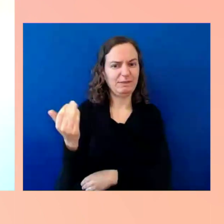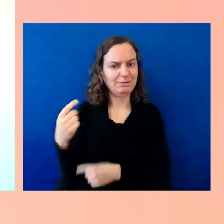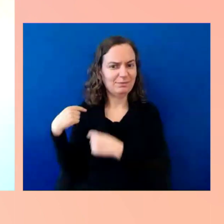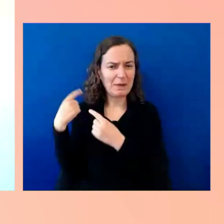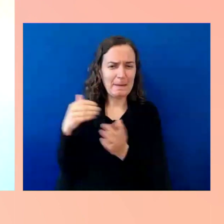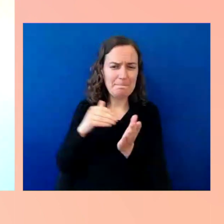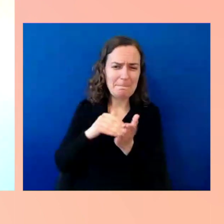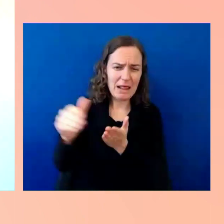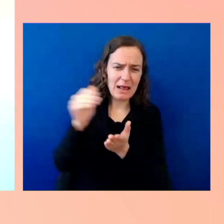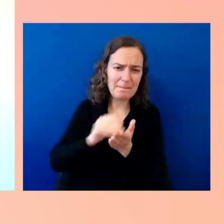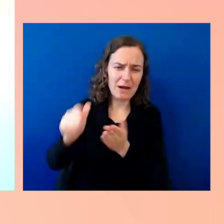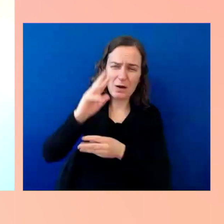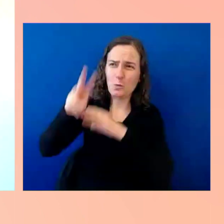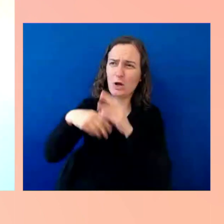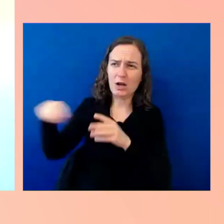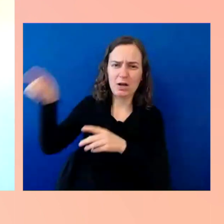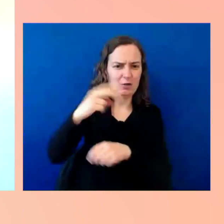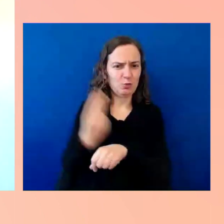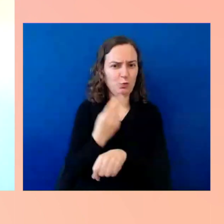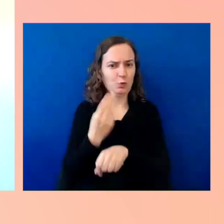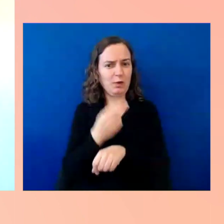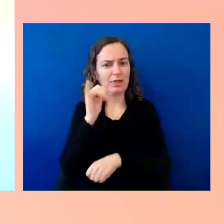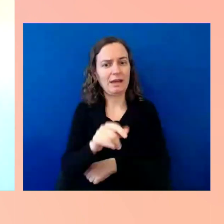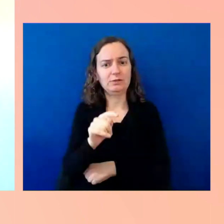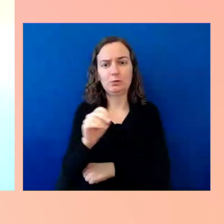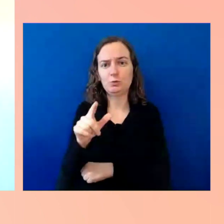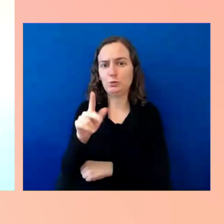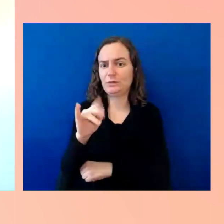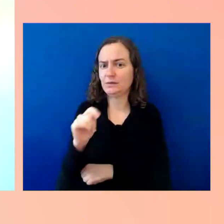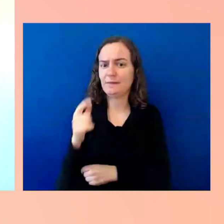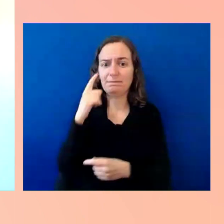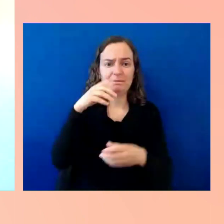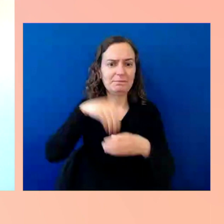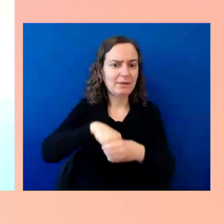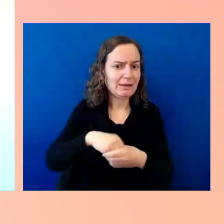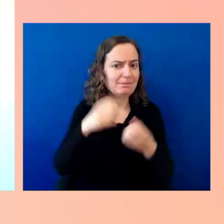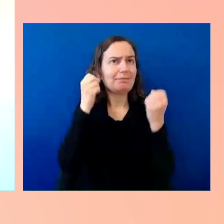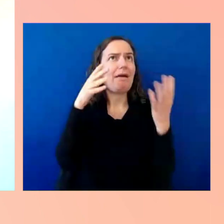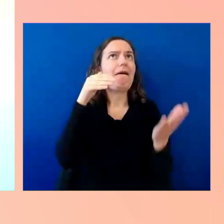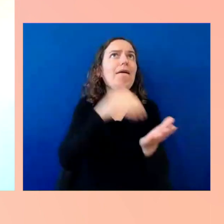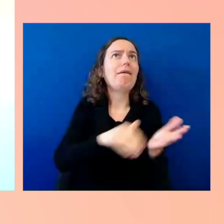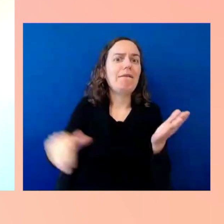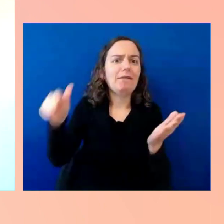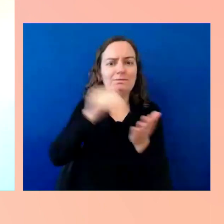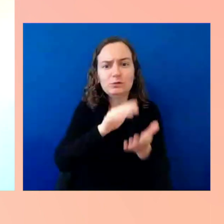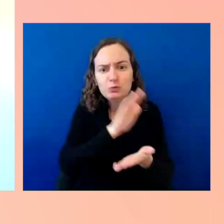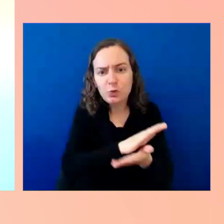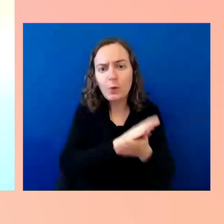We have tens of thousands of schools and higher education using it within their curricula. But there was a whole field of